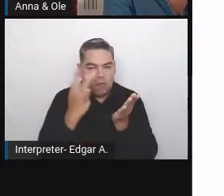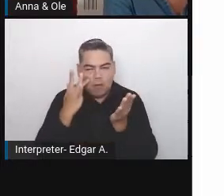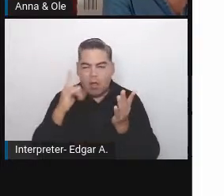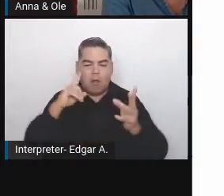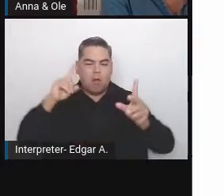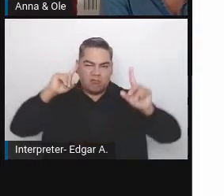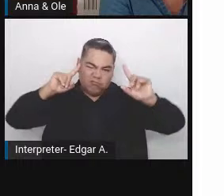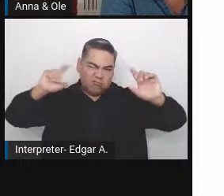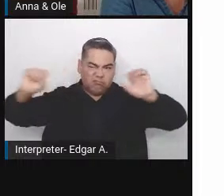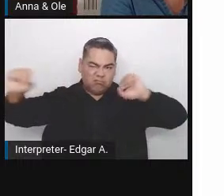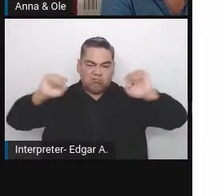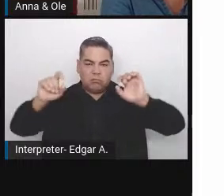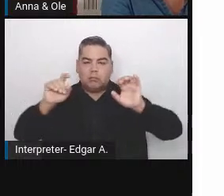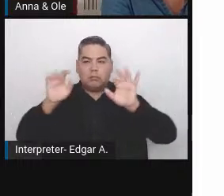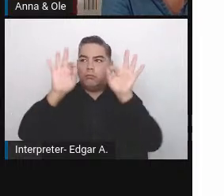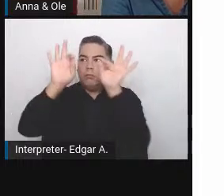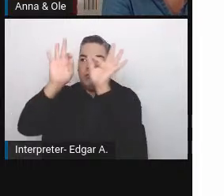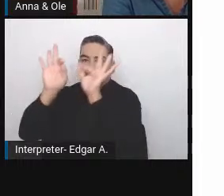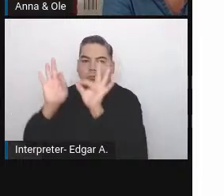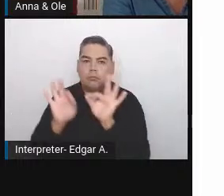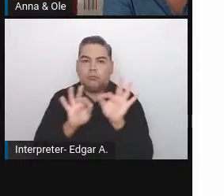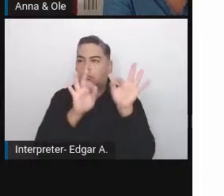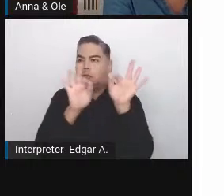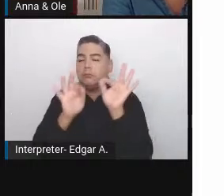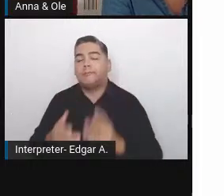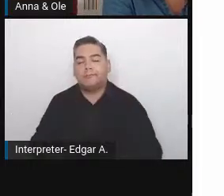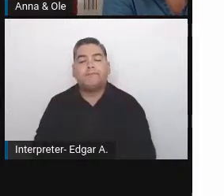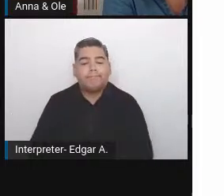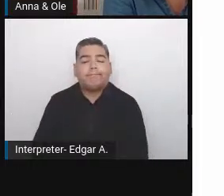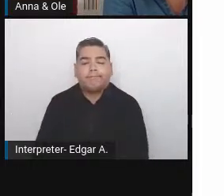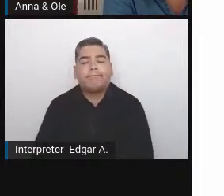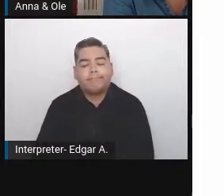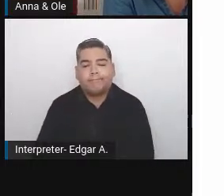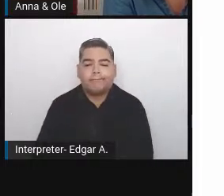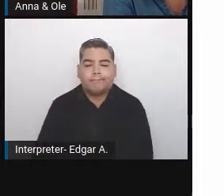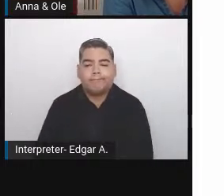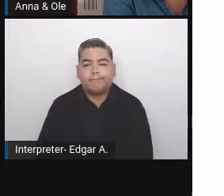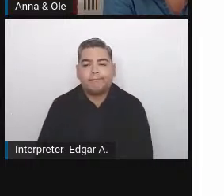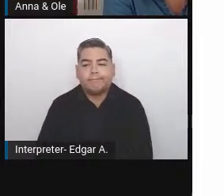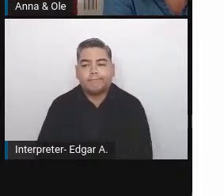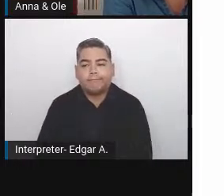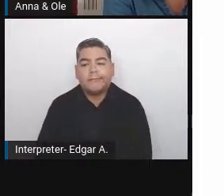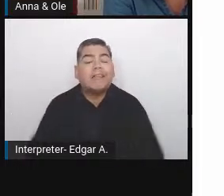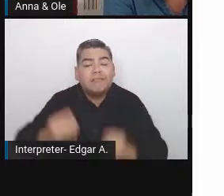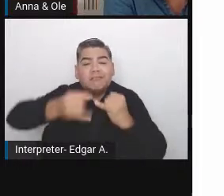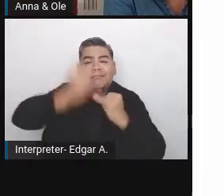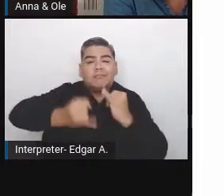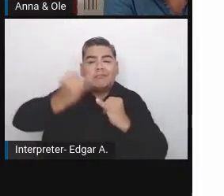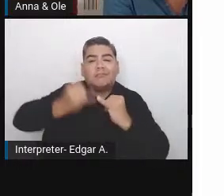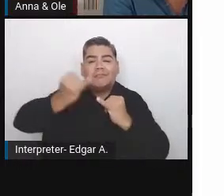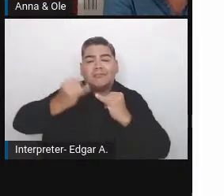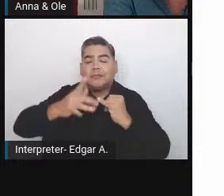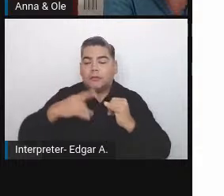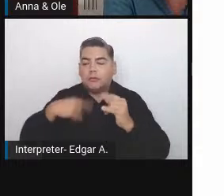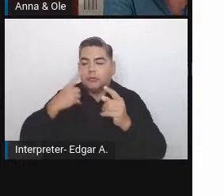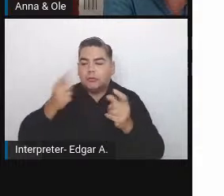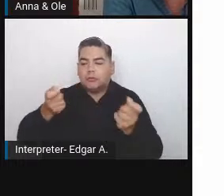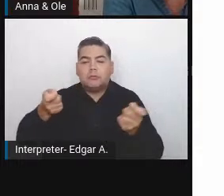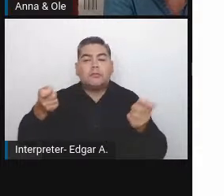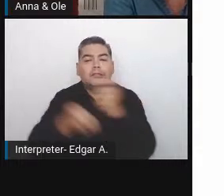targeted people who use assistive aids. If it does not have meaning we took it away so that it does not make a lot of noise. And the last point where we really changed the